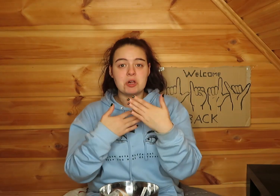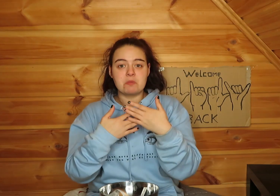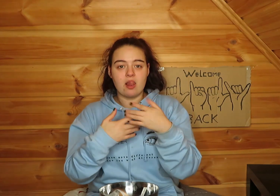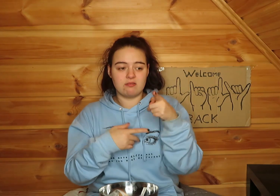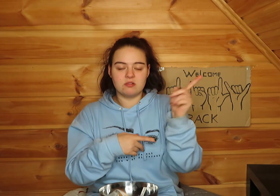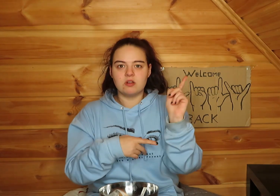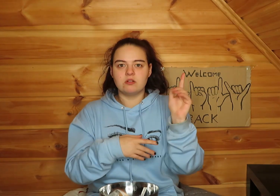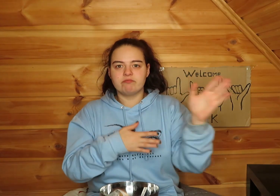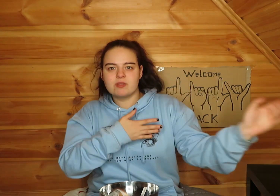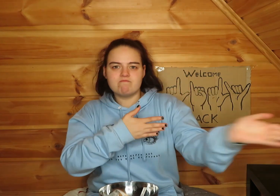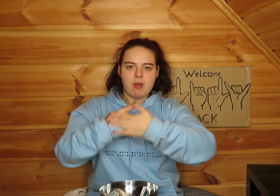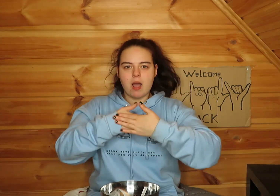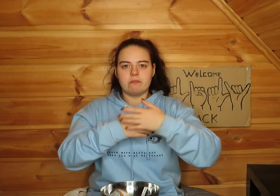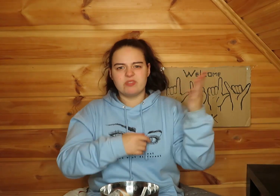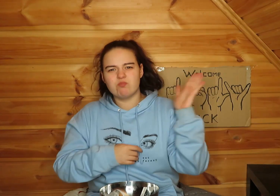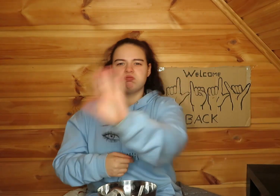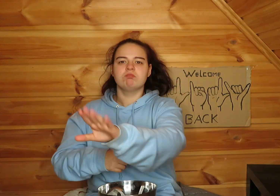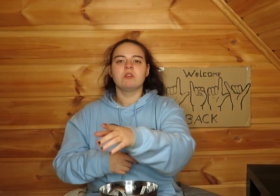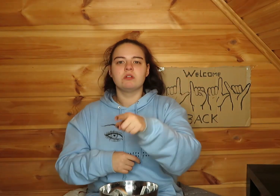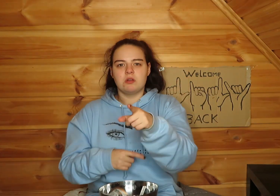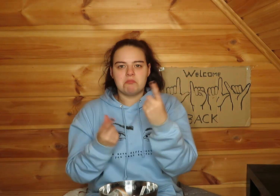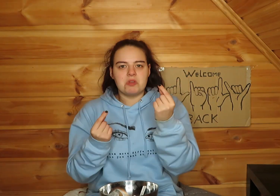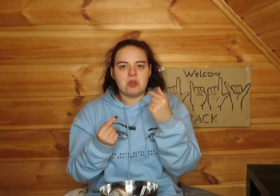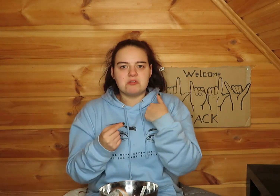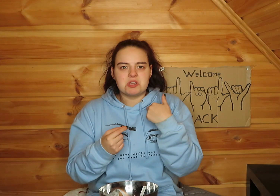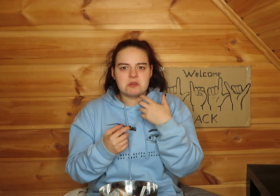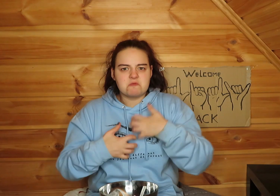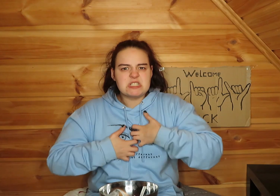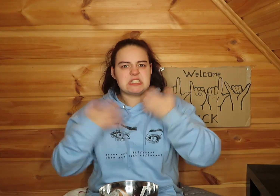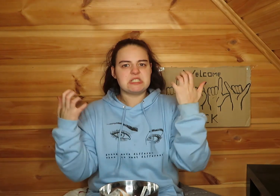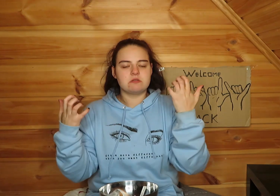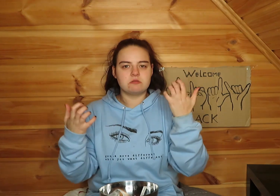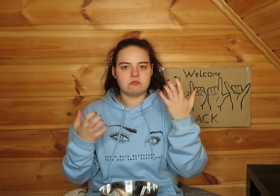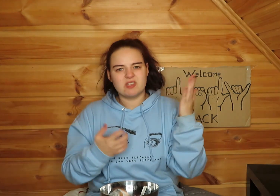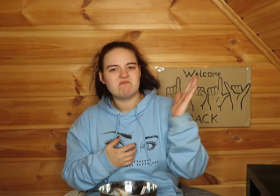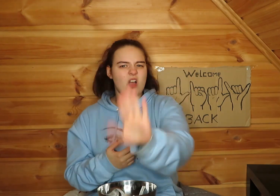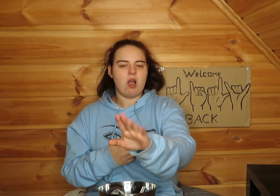For example shutting the dour loudly is considered rude because it indicates that someone is angry...